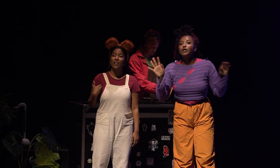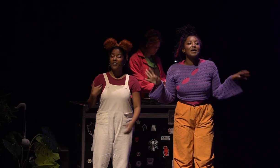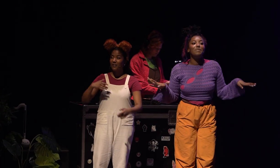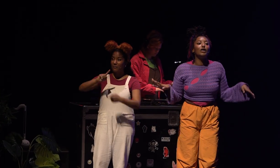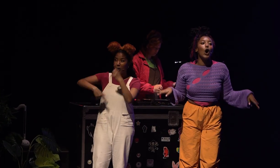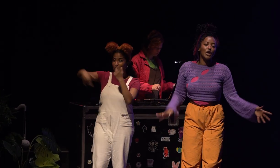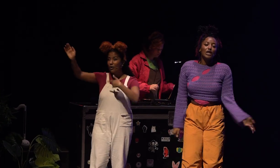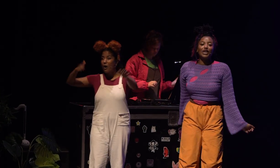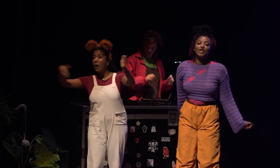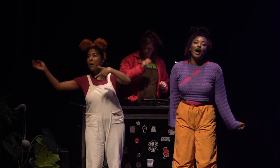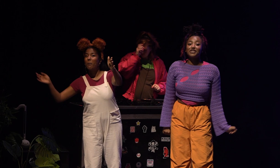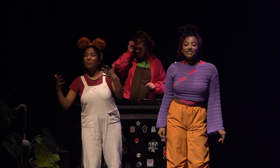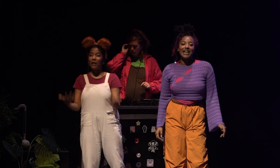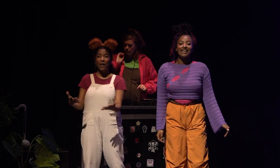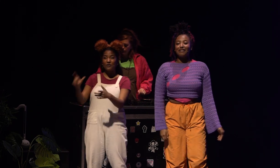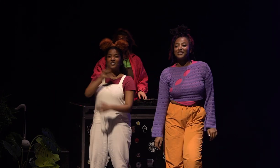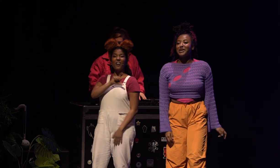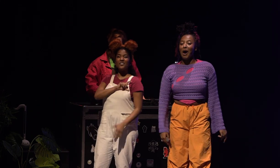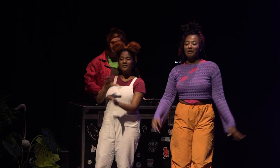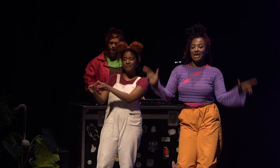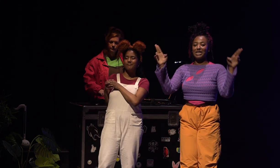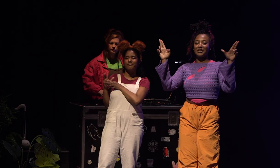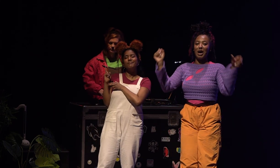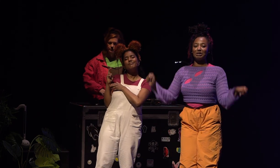people are gone, just the cousins and that left, you know, in a circle tings.